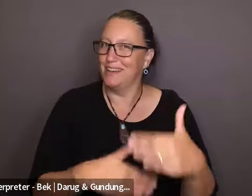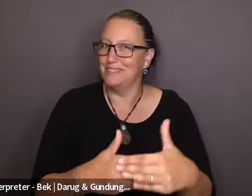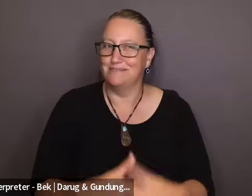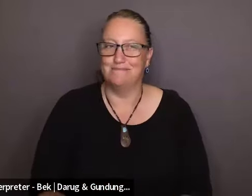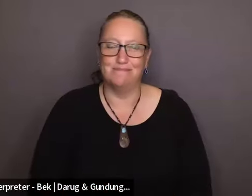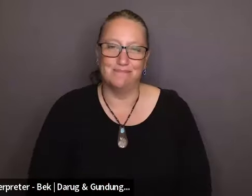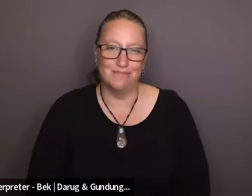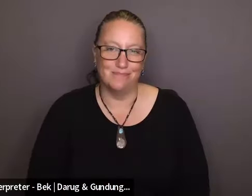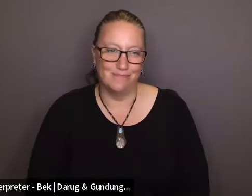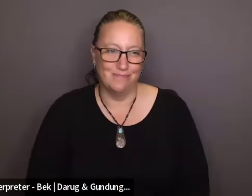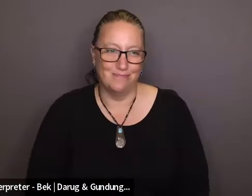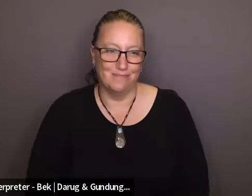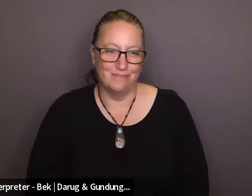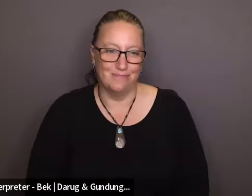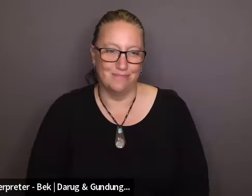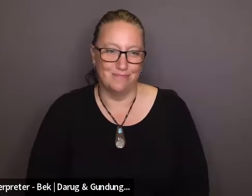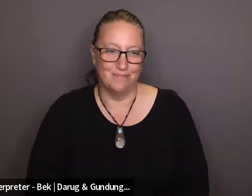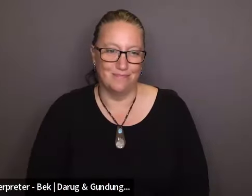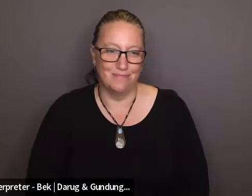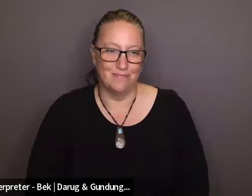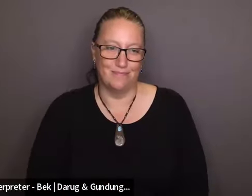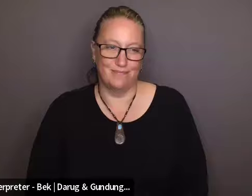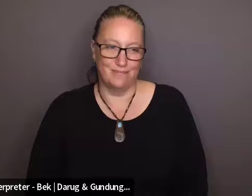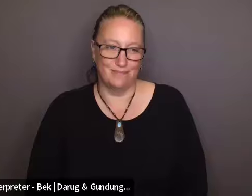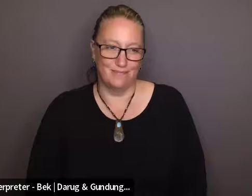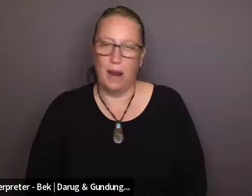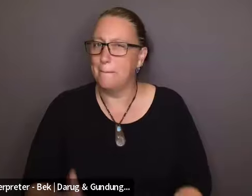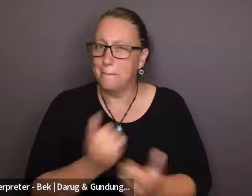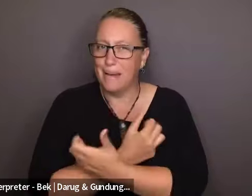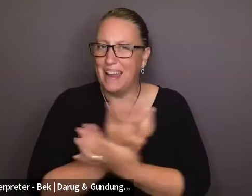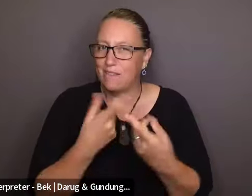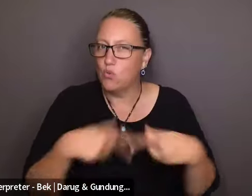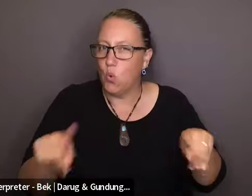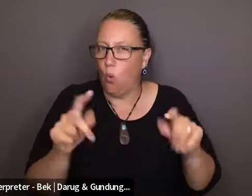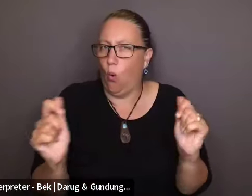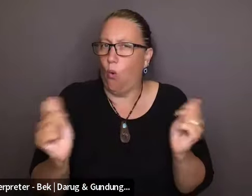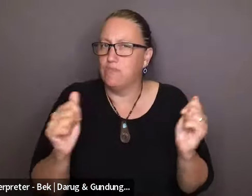questions